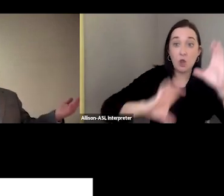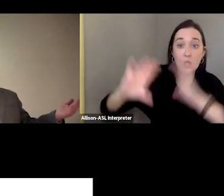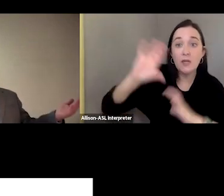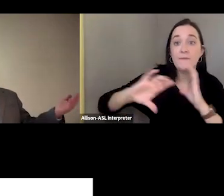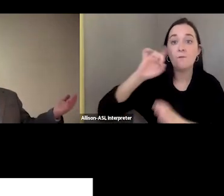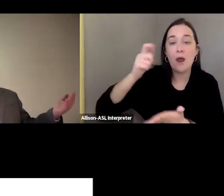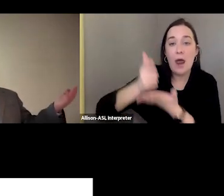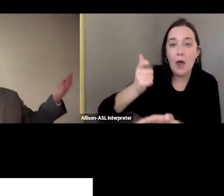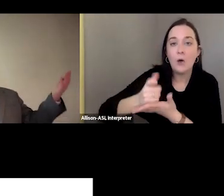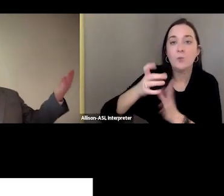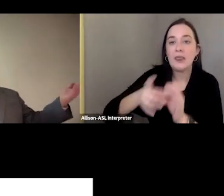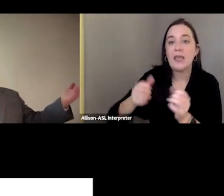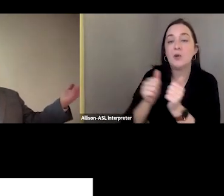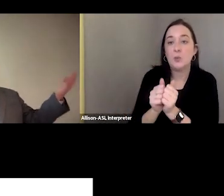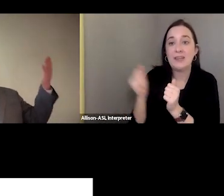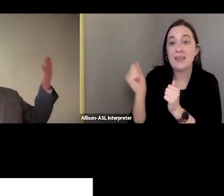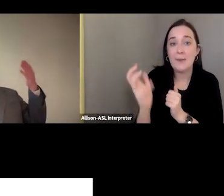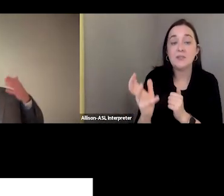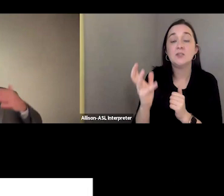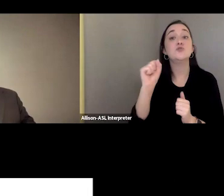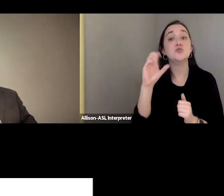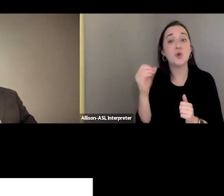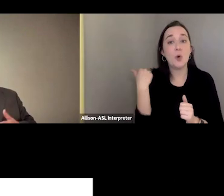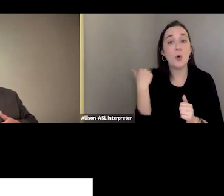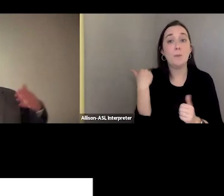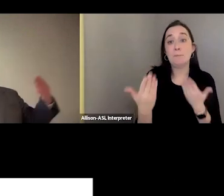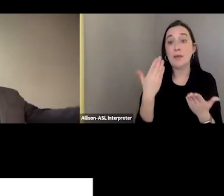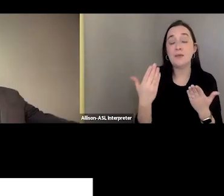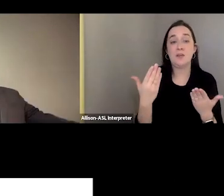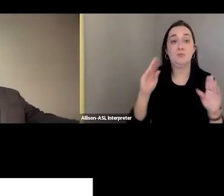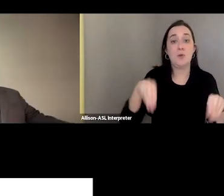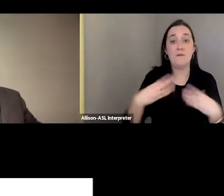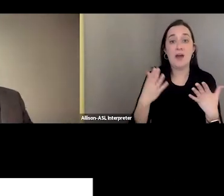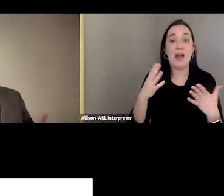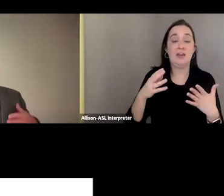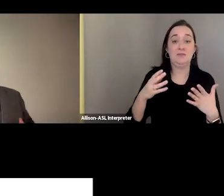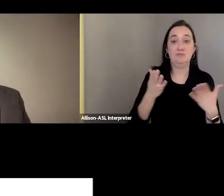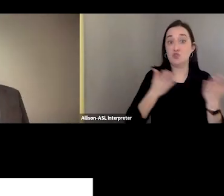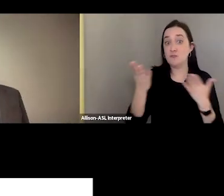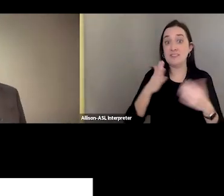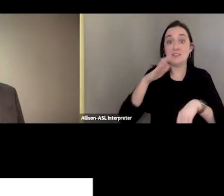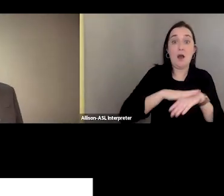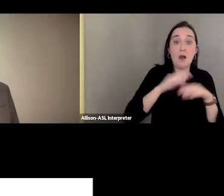could be helpful to let them know that they could get services, perhaps on campus or in their community, for the help that they're looking for.